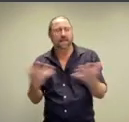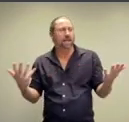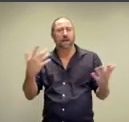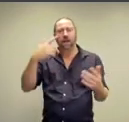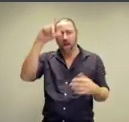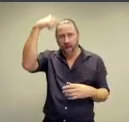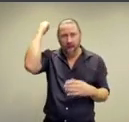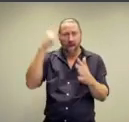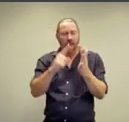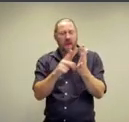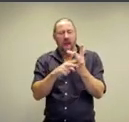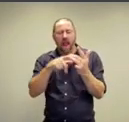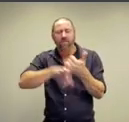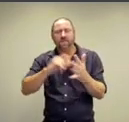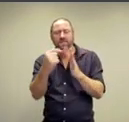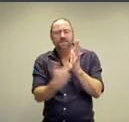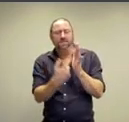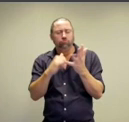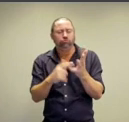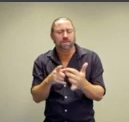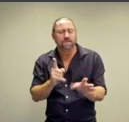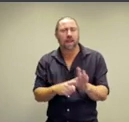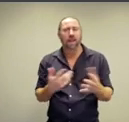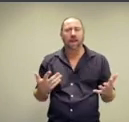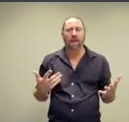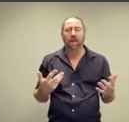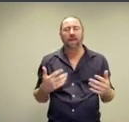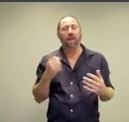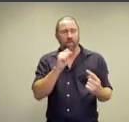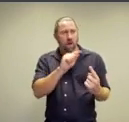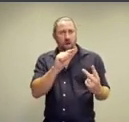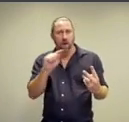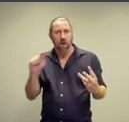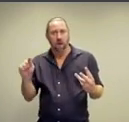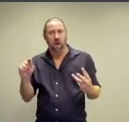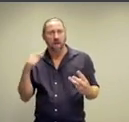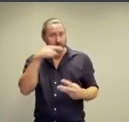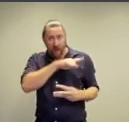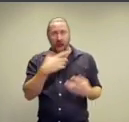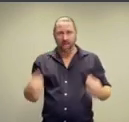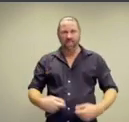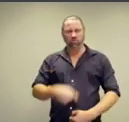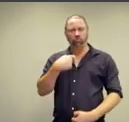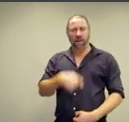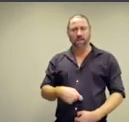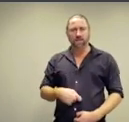sure you can name many more. Due to this kind of group of people's